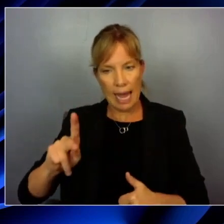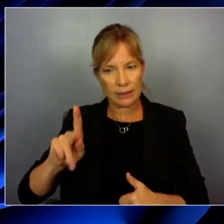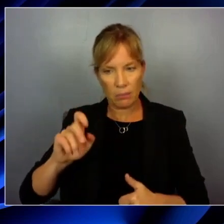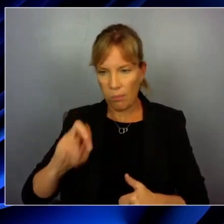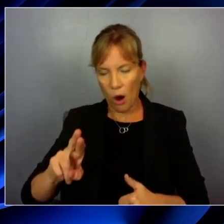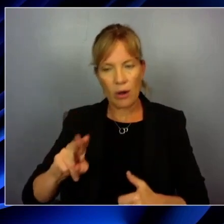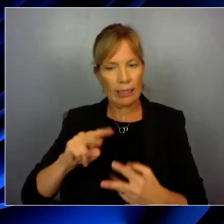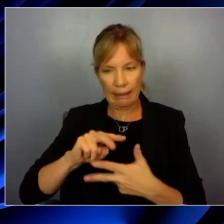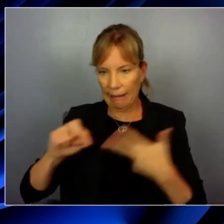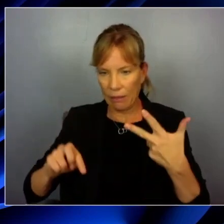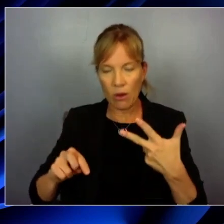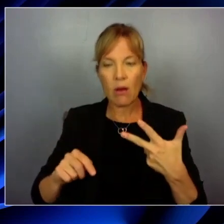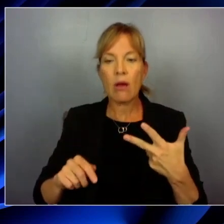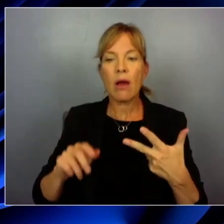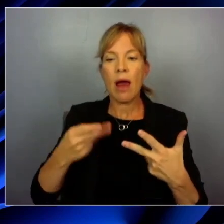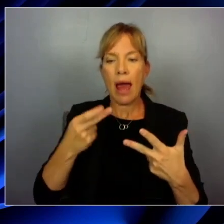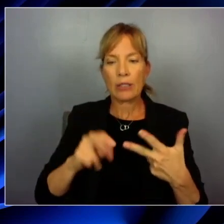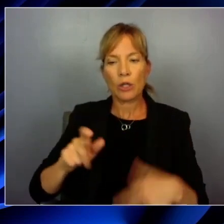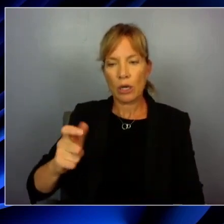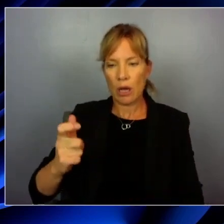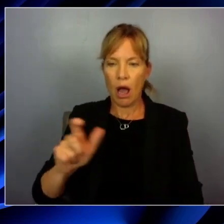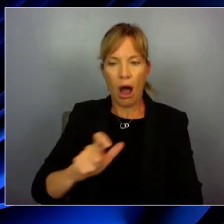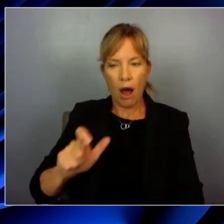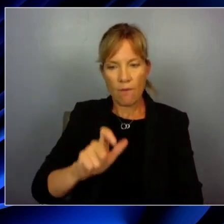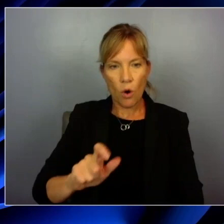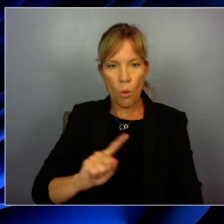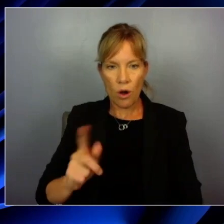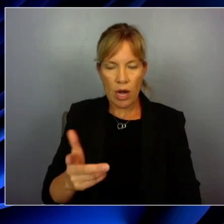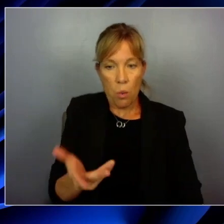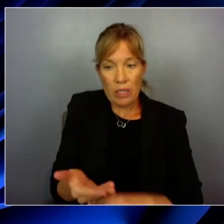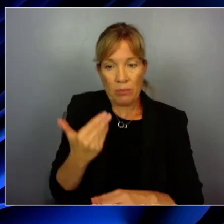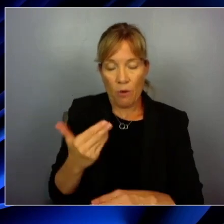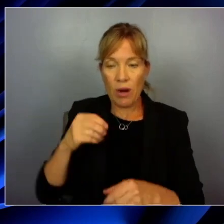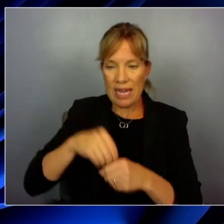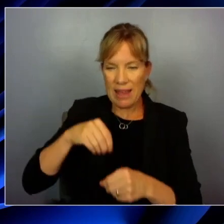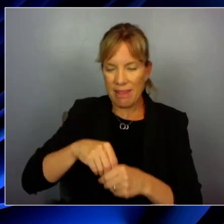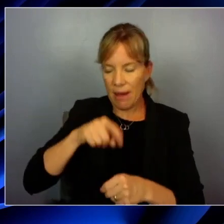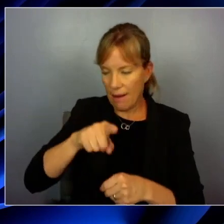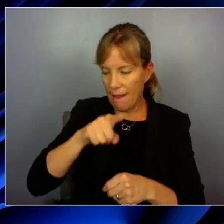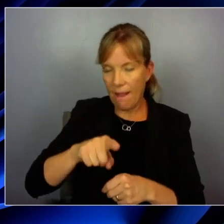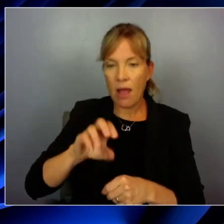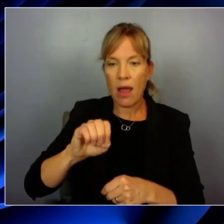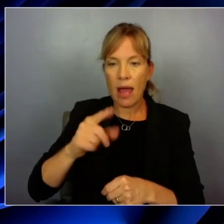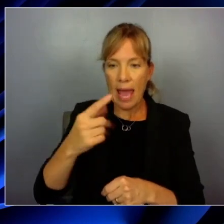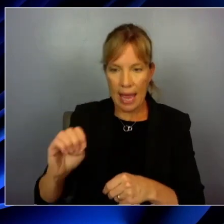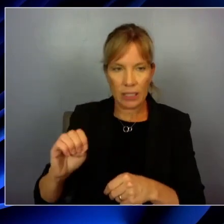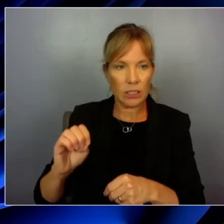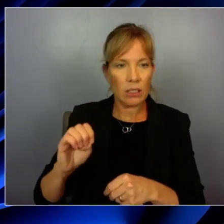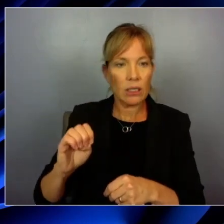is going to hover over top of where he was inside of the edge there. And once he does,